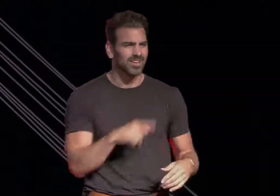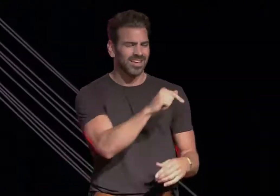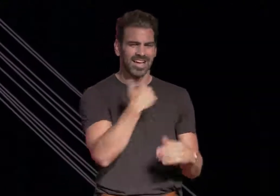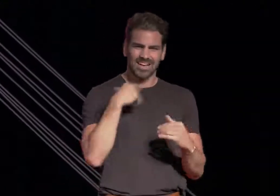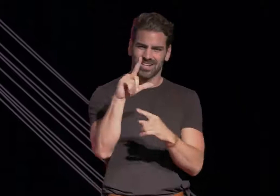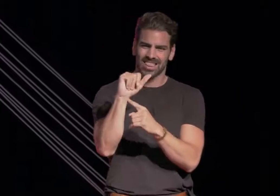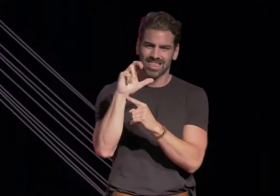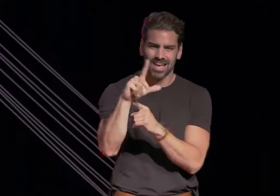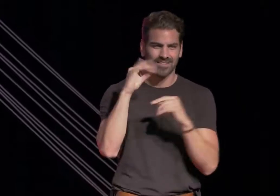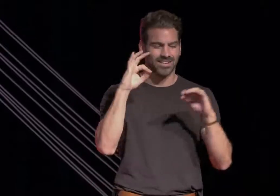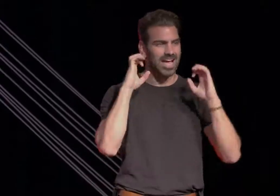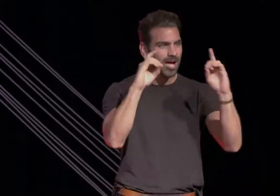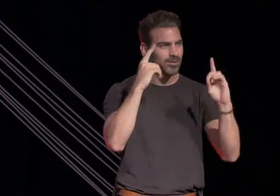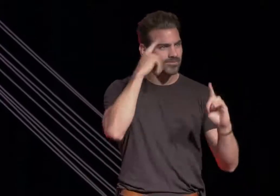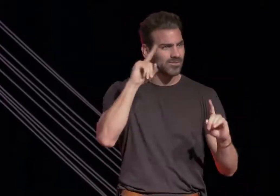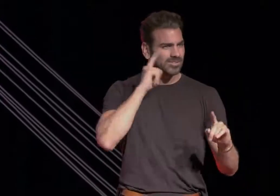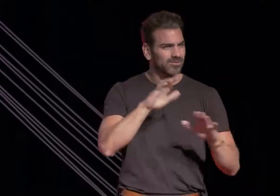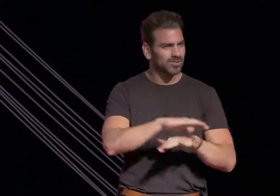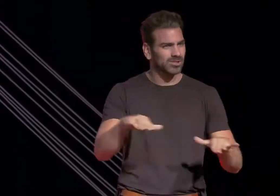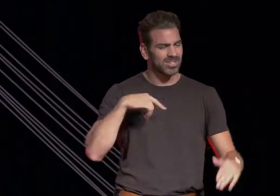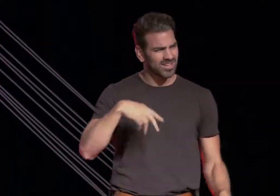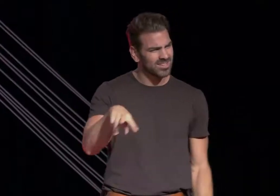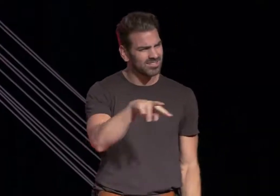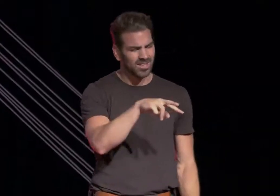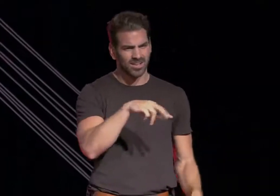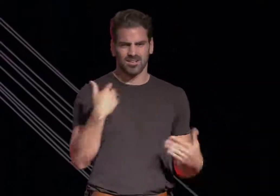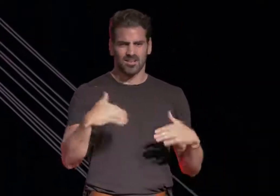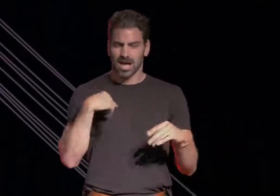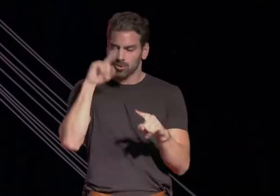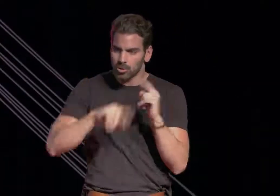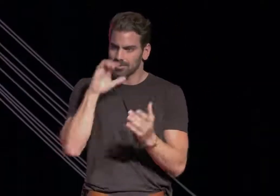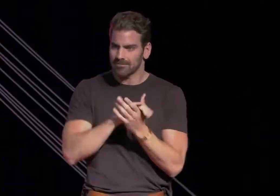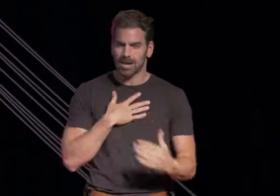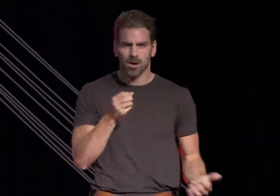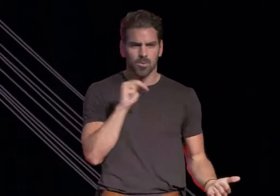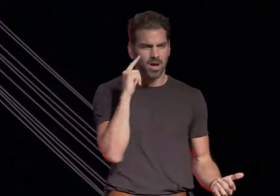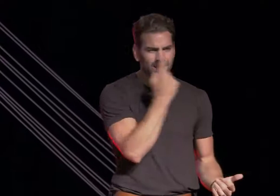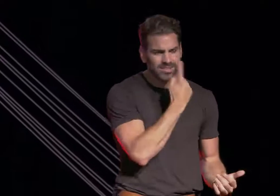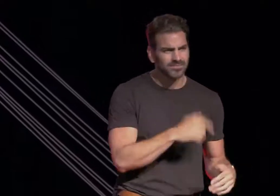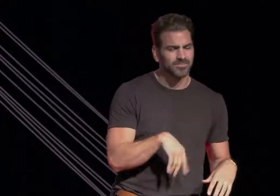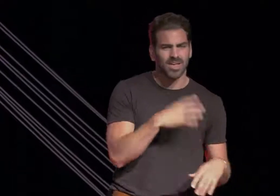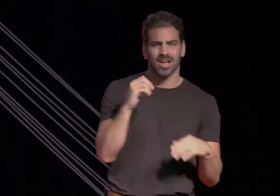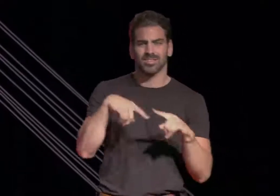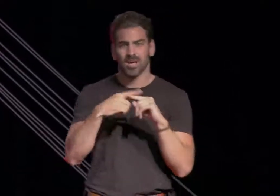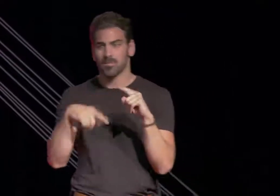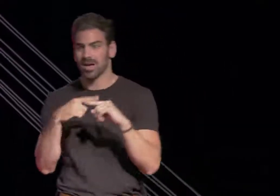condition and their education was greatly lacking often i just couldn't believe my eyes